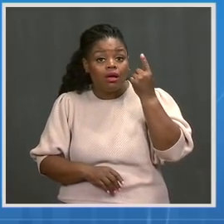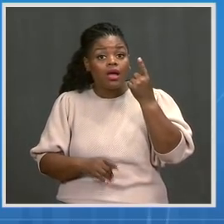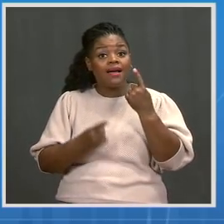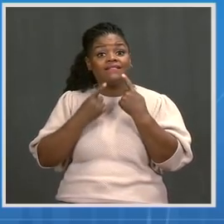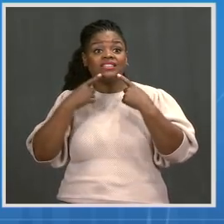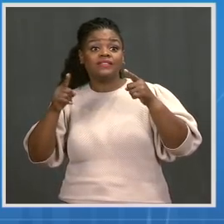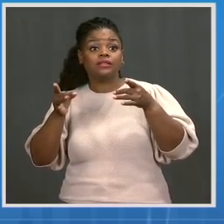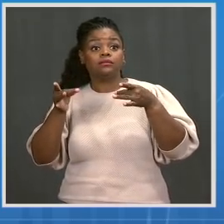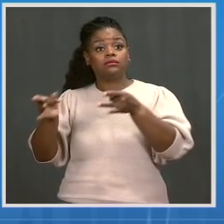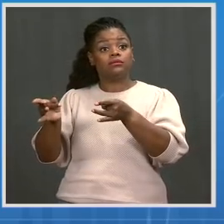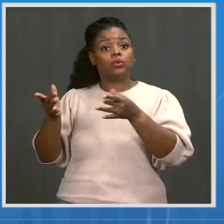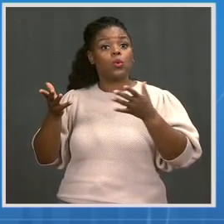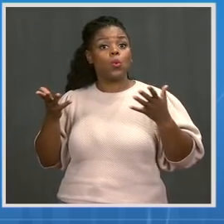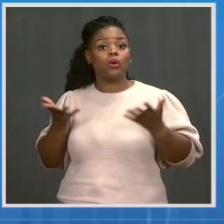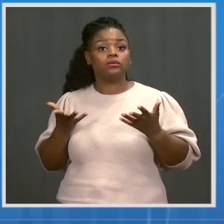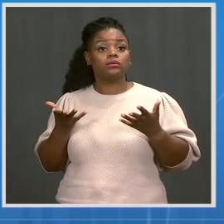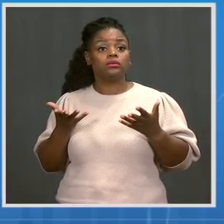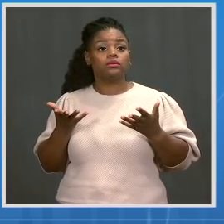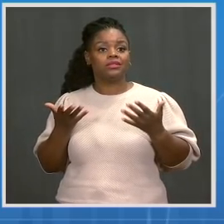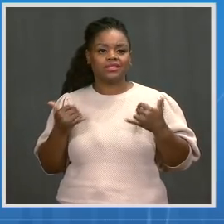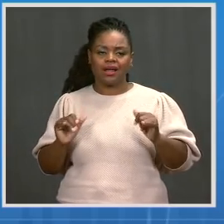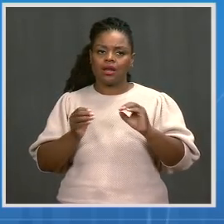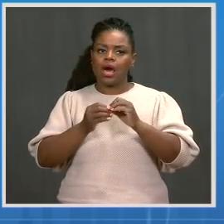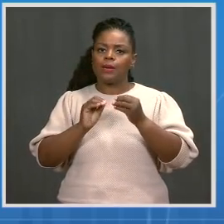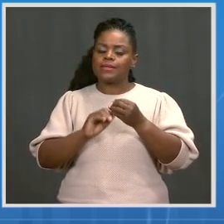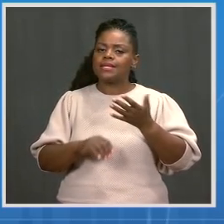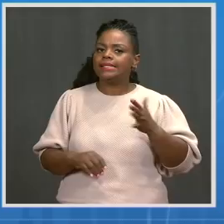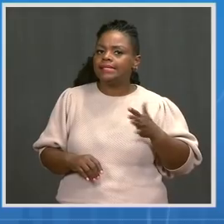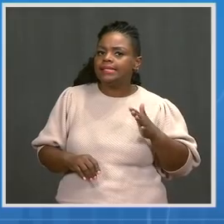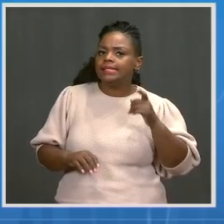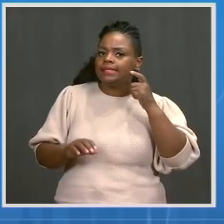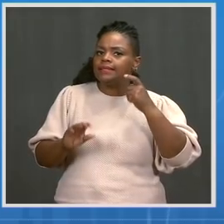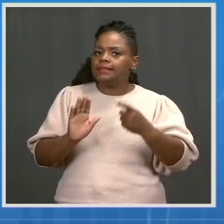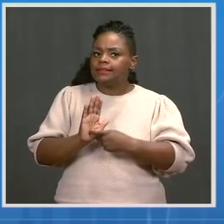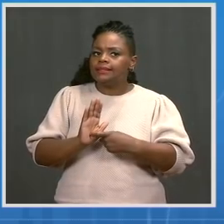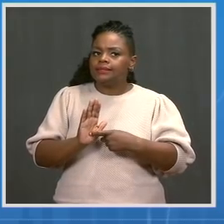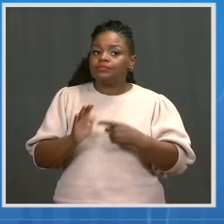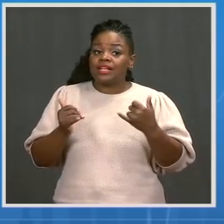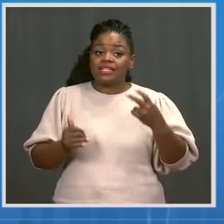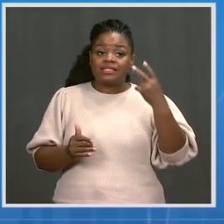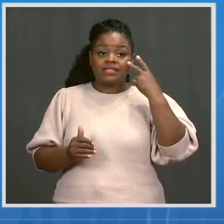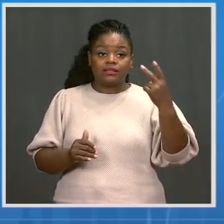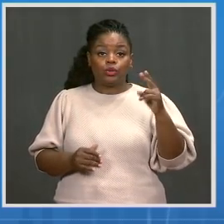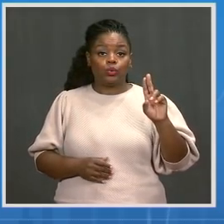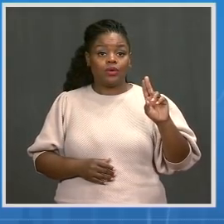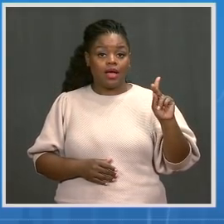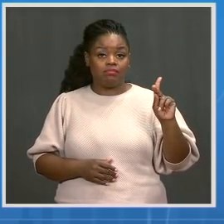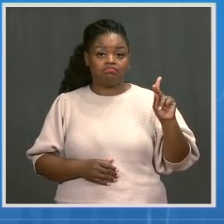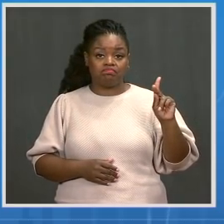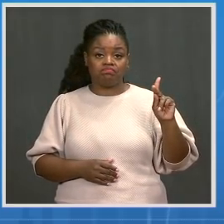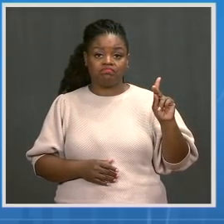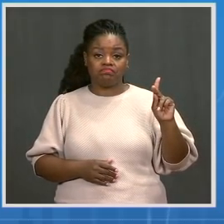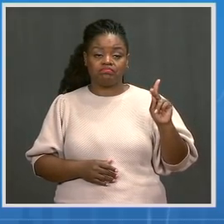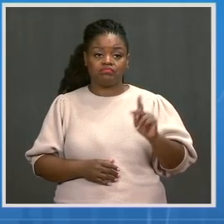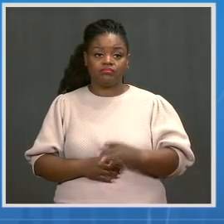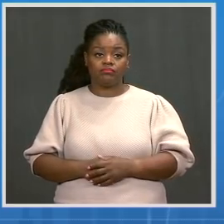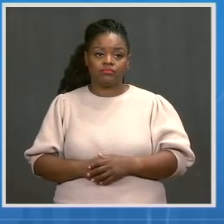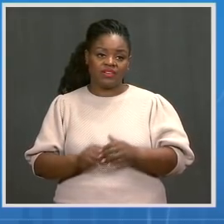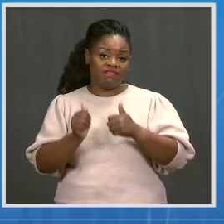Next slide. Let's take a look at the UK, because we have followed the UK in so many respects,